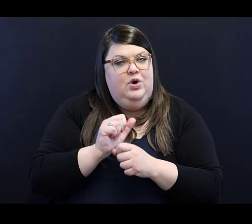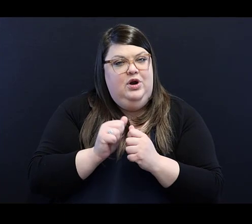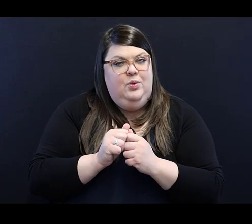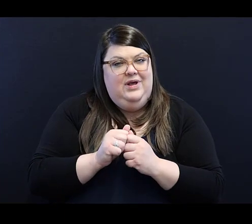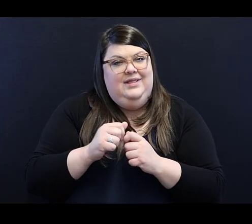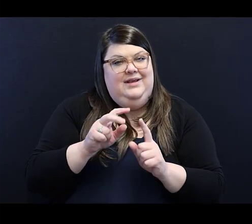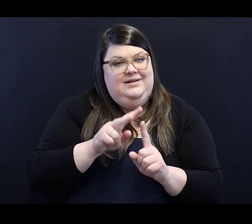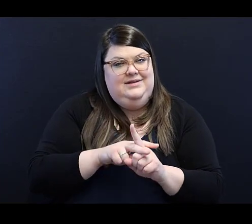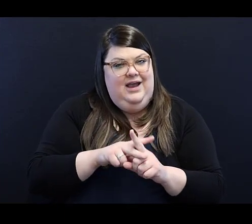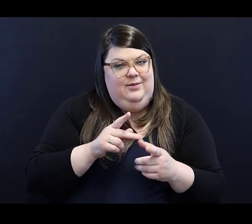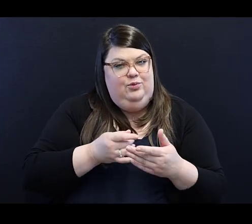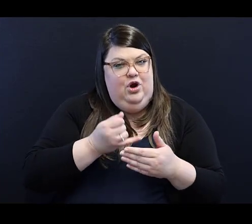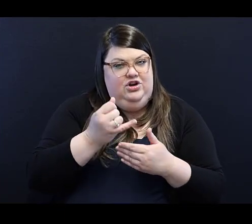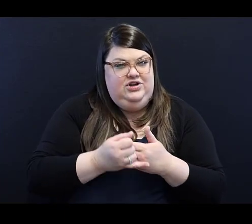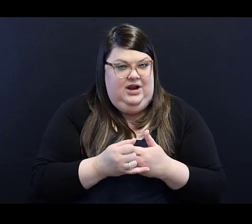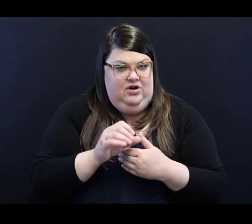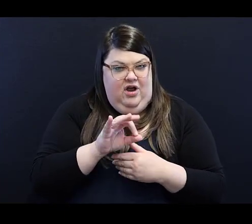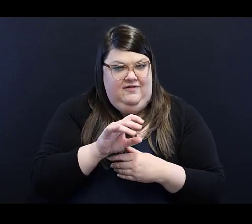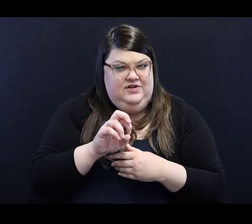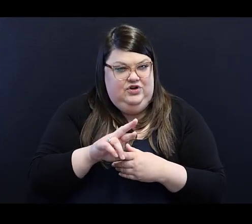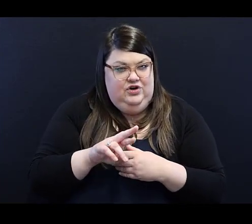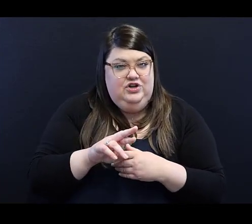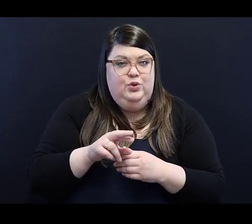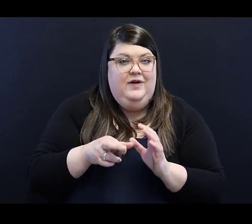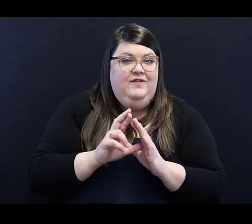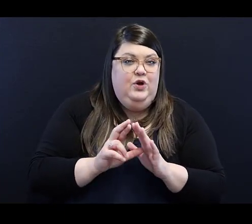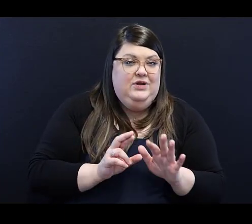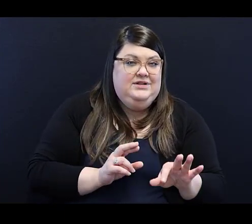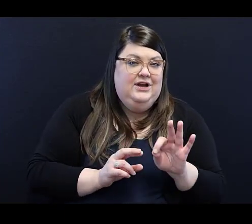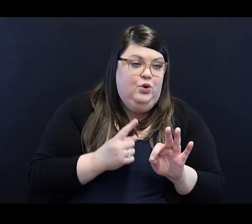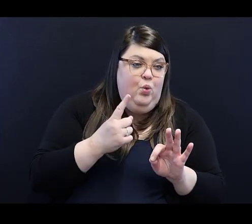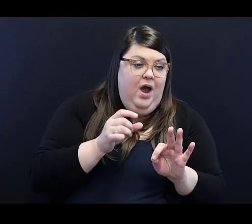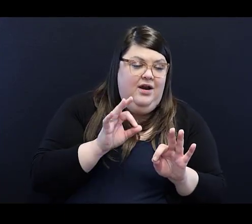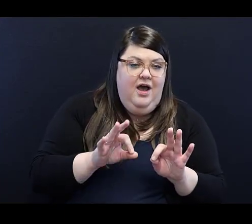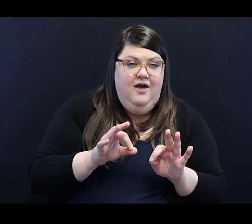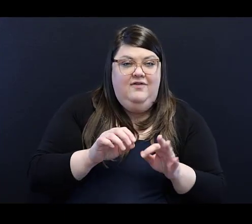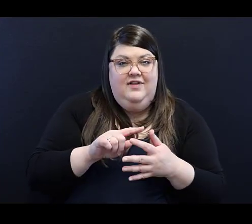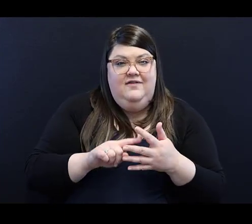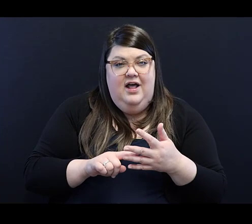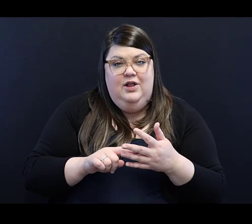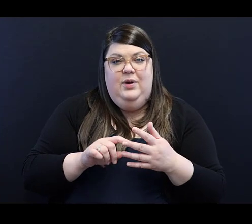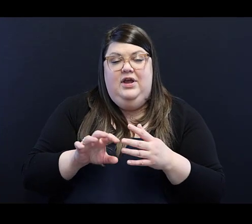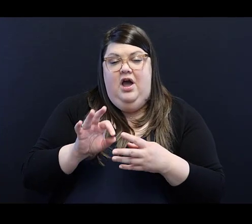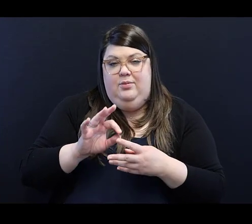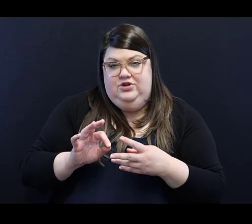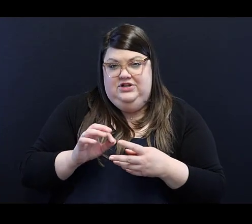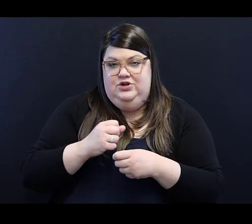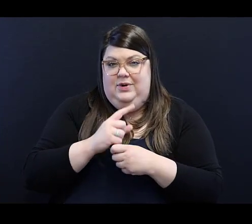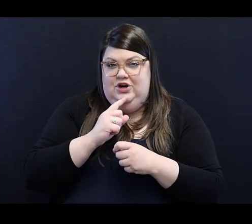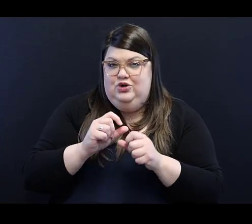officer to review and select one of the following options to ensure sustainability of the products: